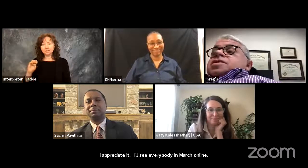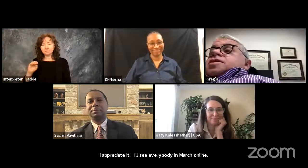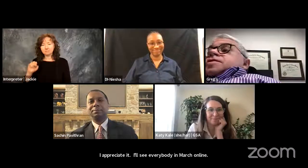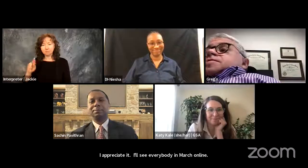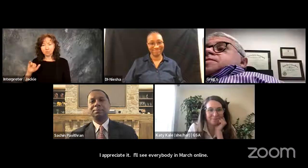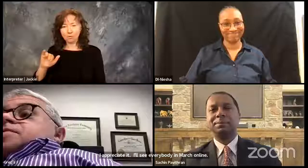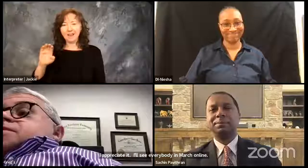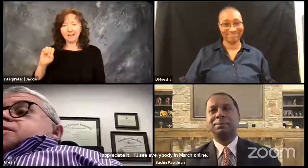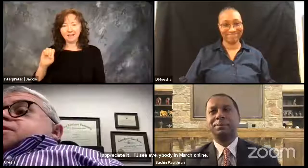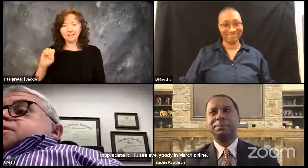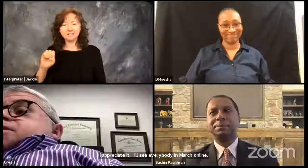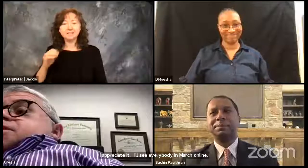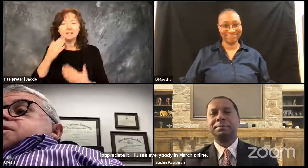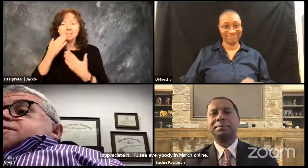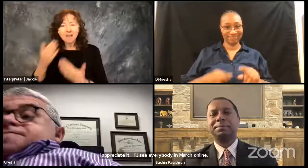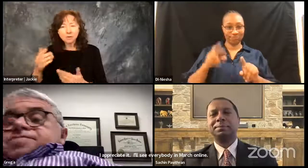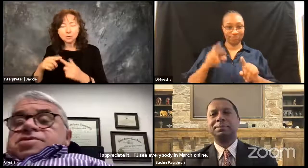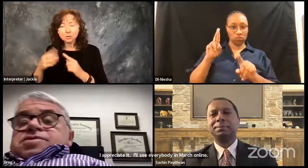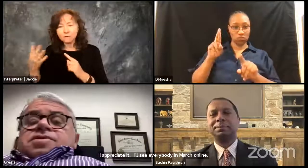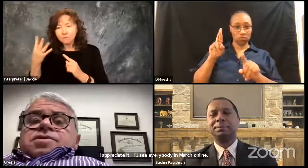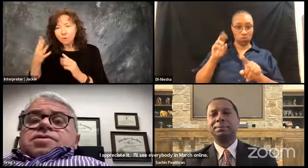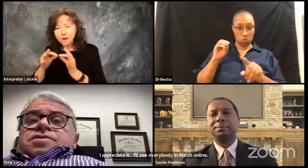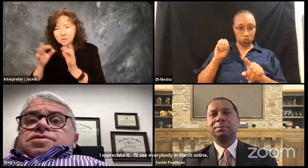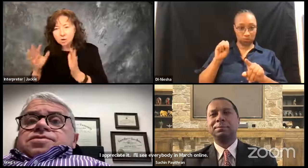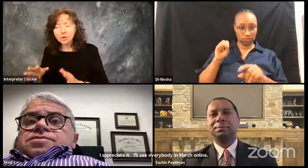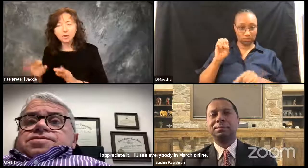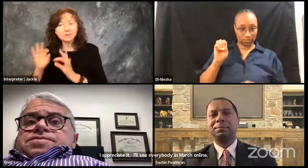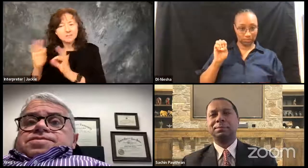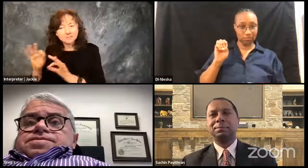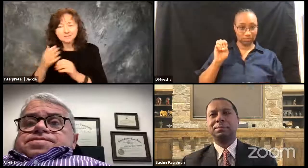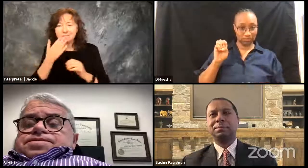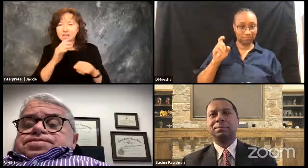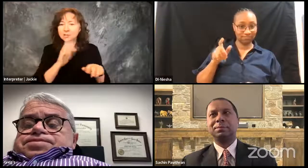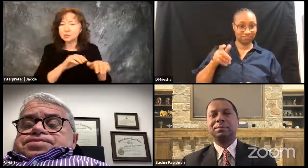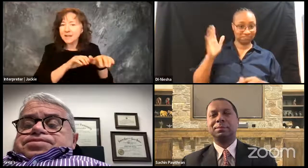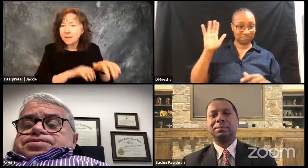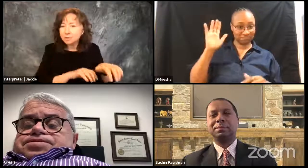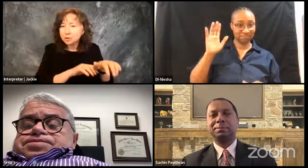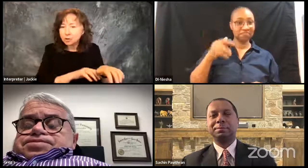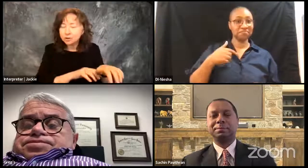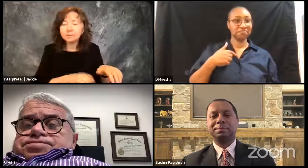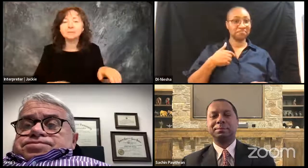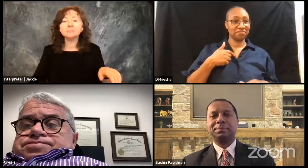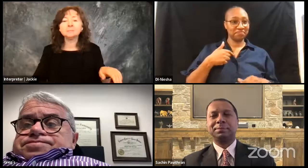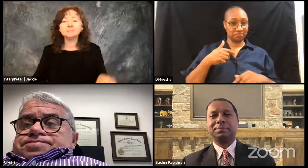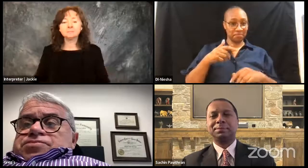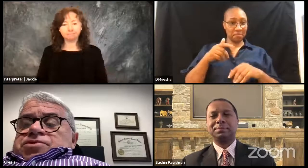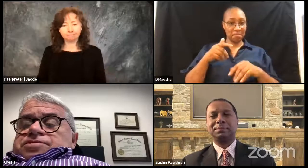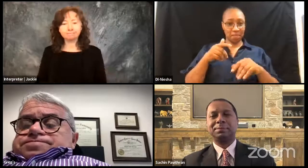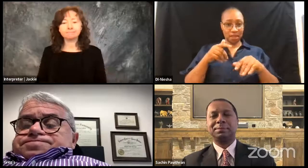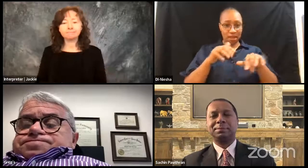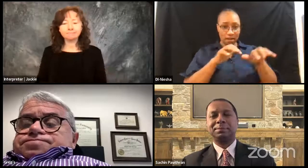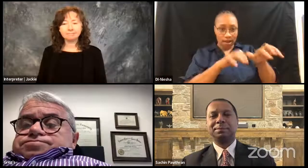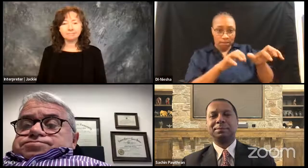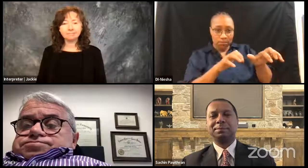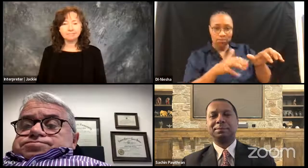Jackie and Marian and to our captioner Krista, thank you for coming and helping us out.